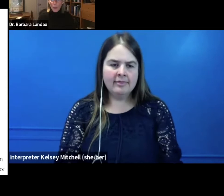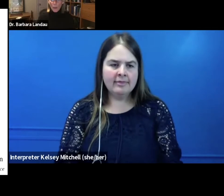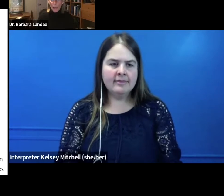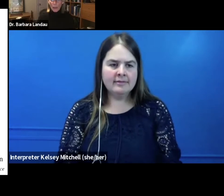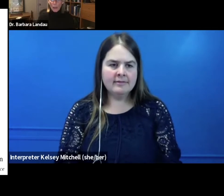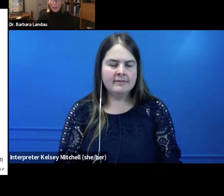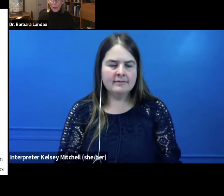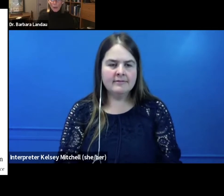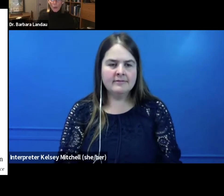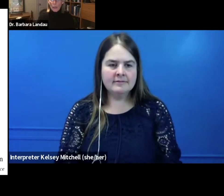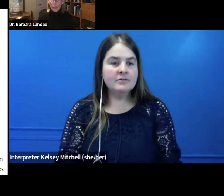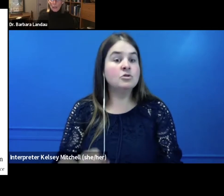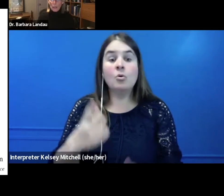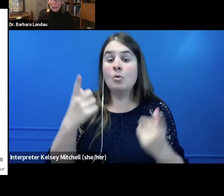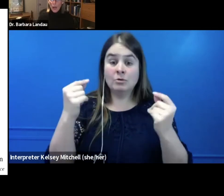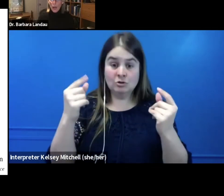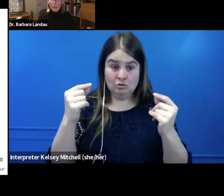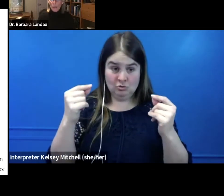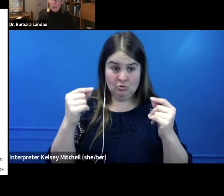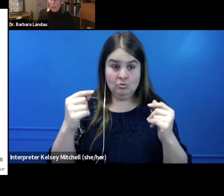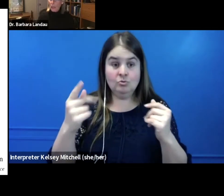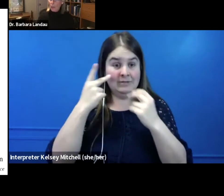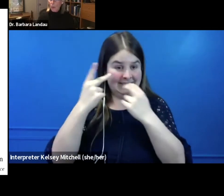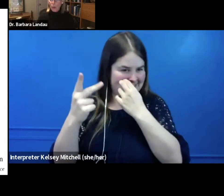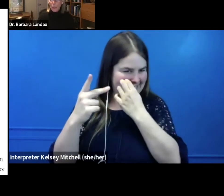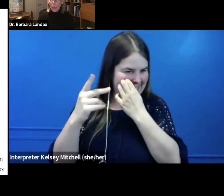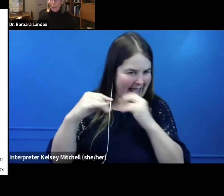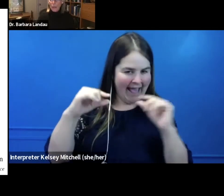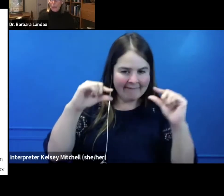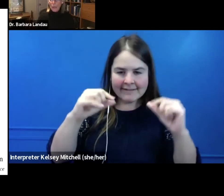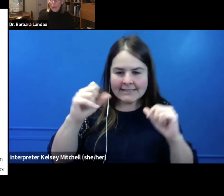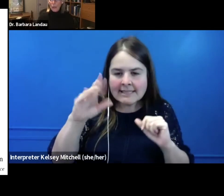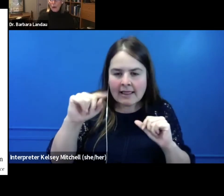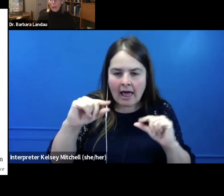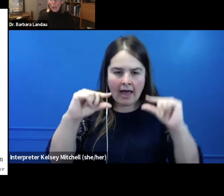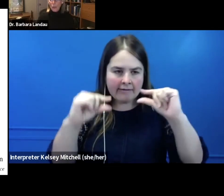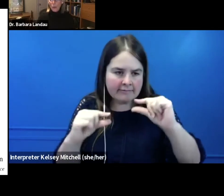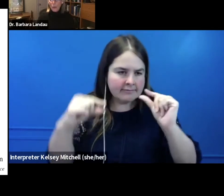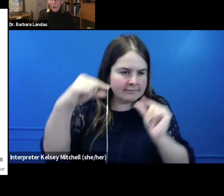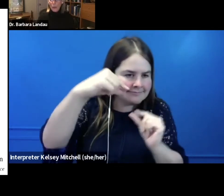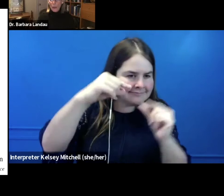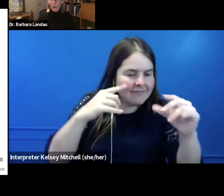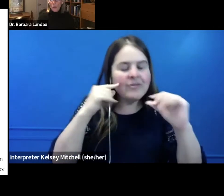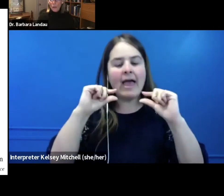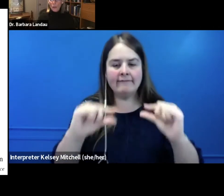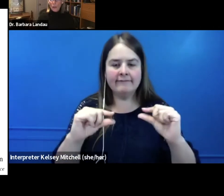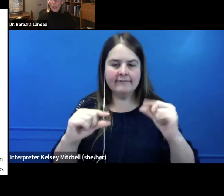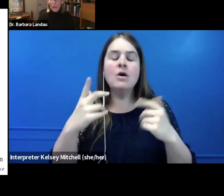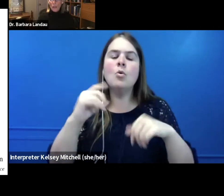we had a an oriented slot you can see in a board and this here it's horizontal